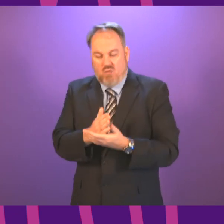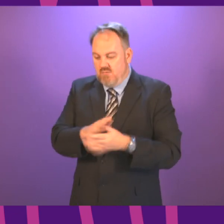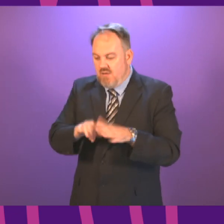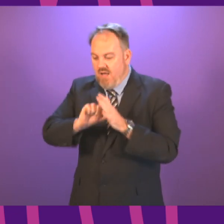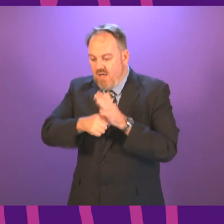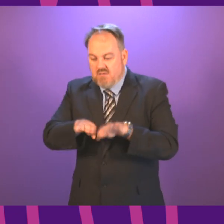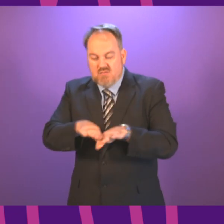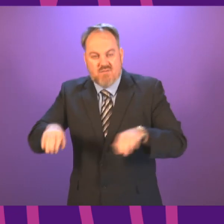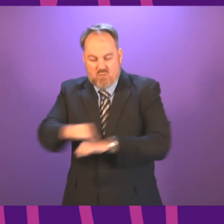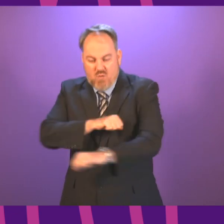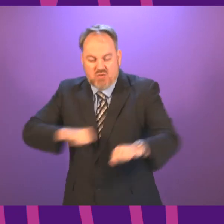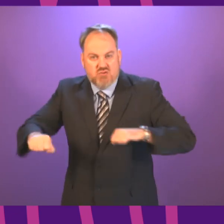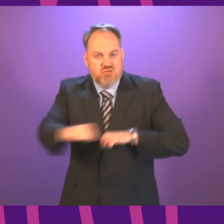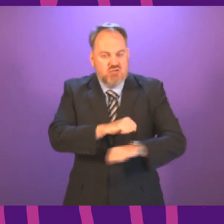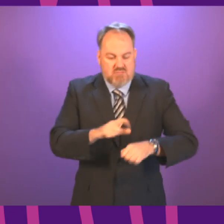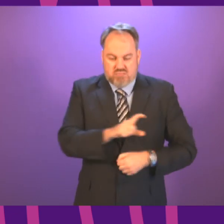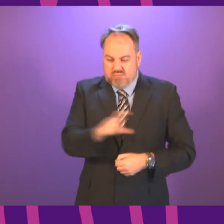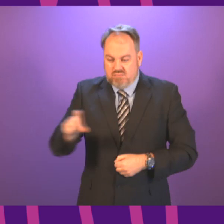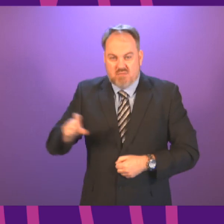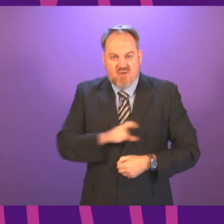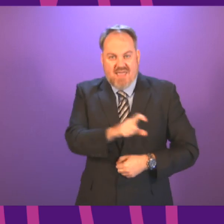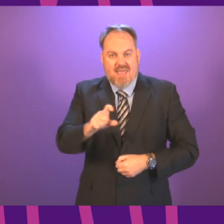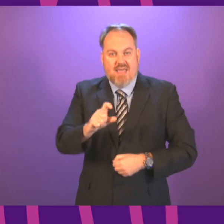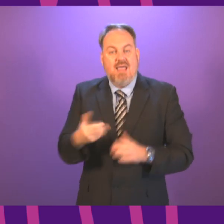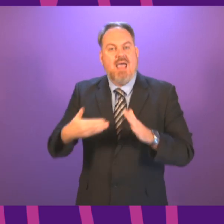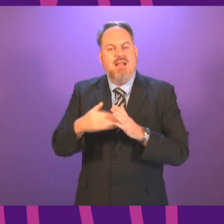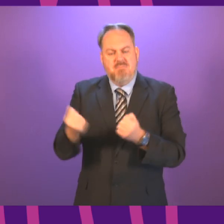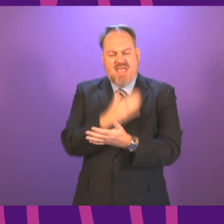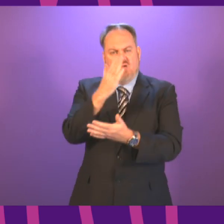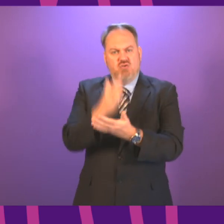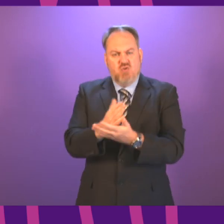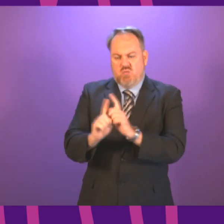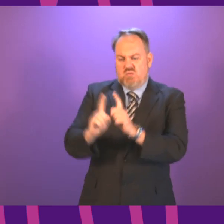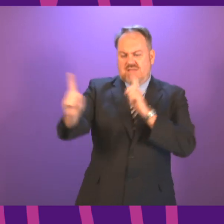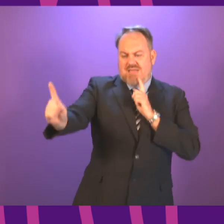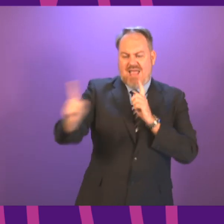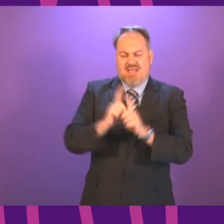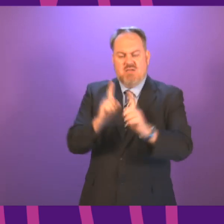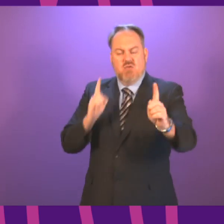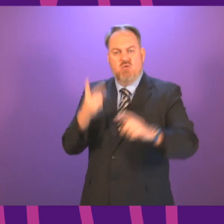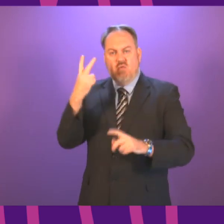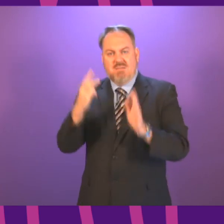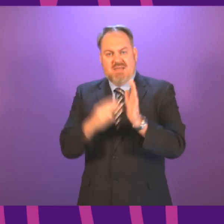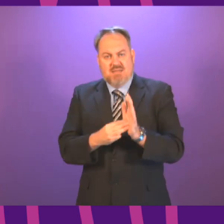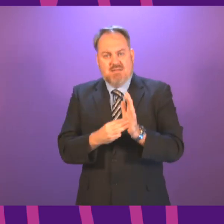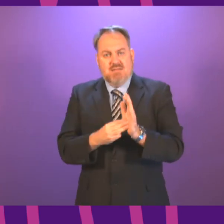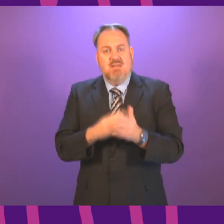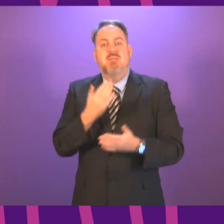and surfaces regularly, keep 2m distance from people in other households and self-isolate and get tested if you have any symptoms.